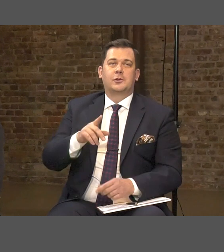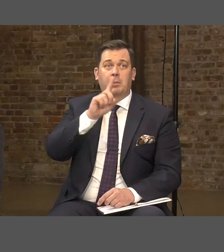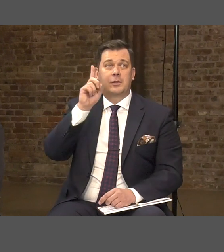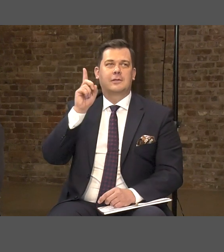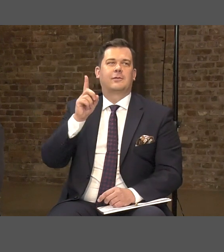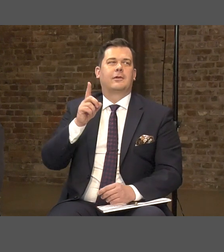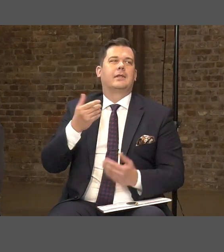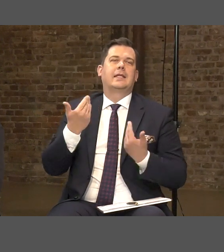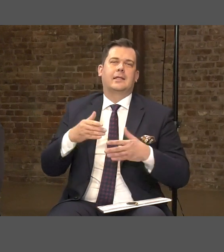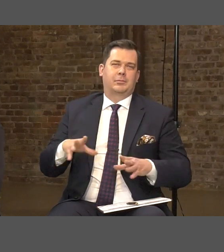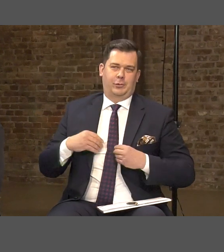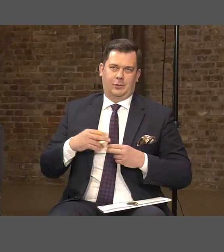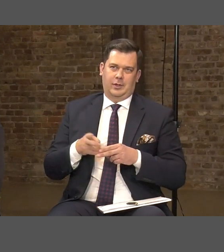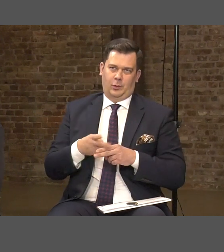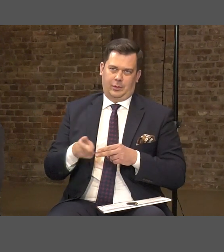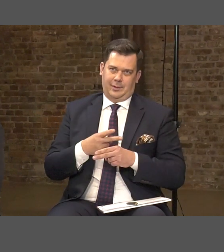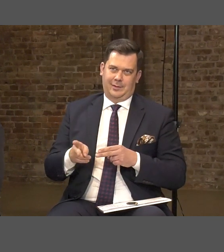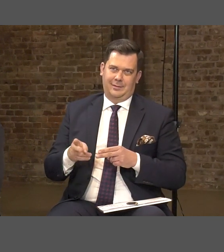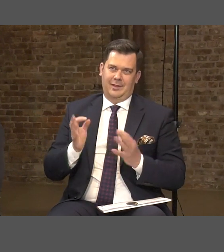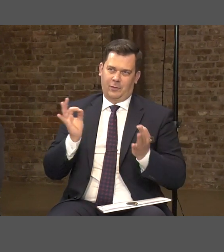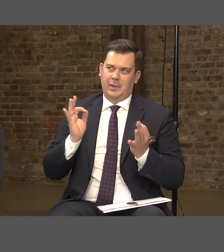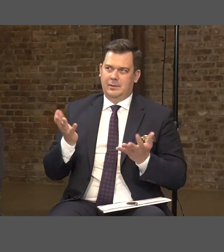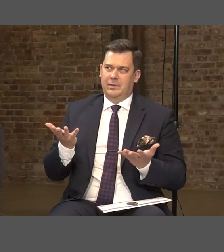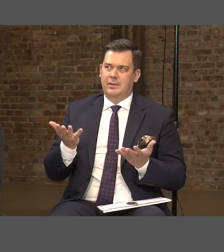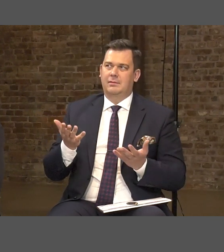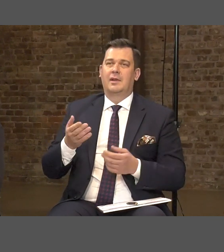The public does not want to to accept some of the information.